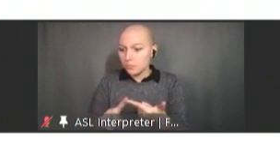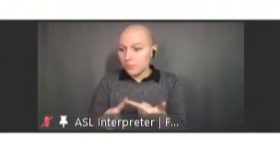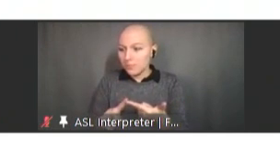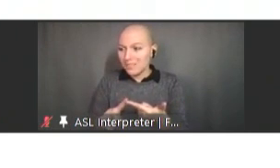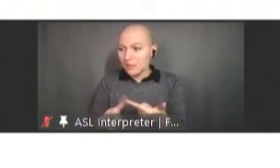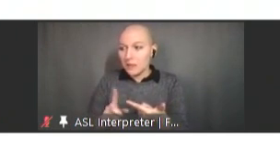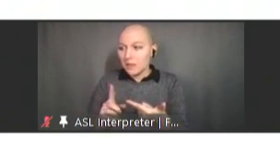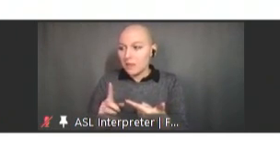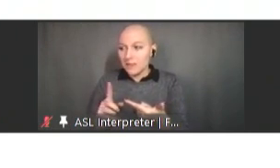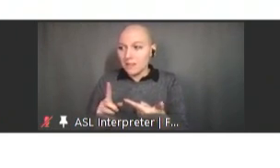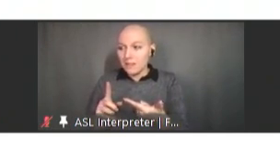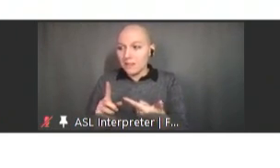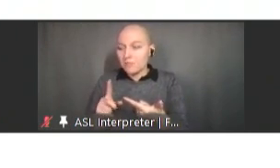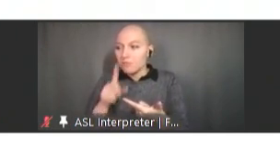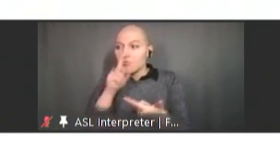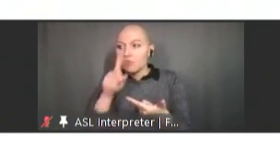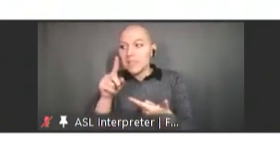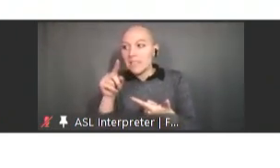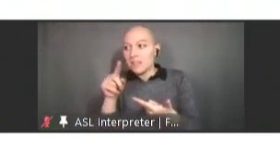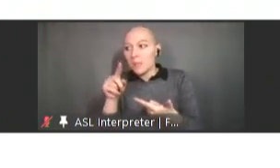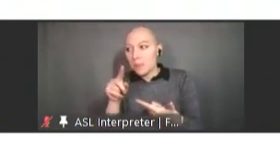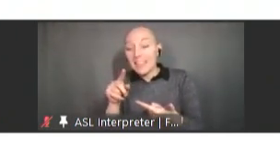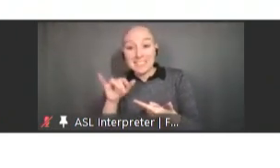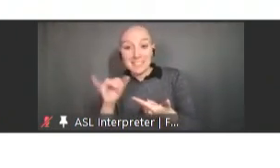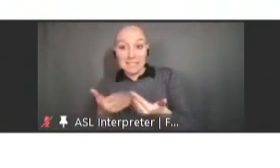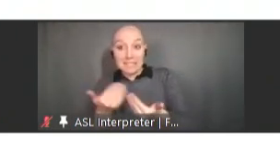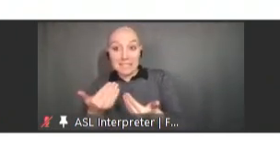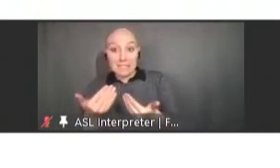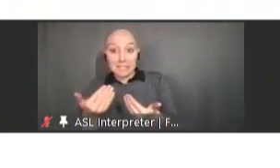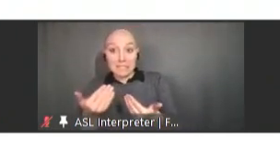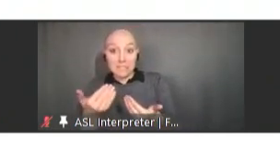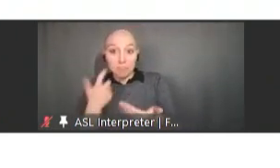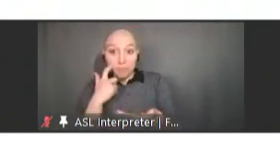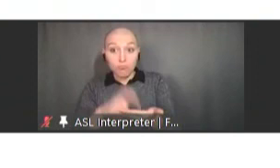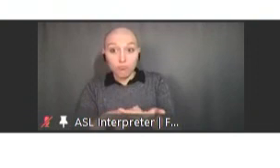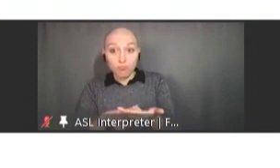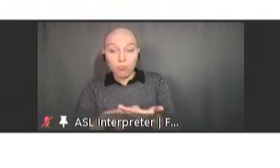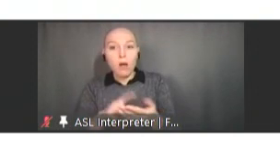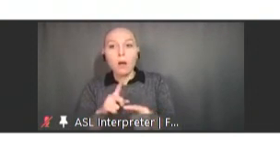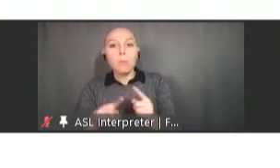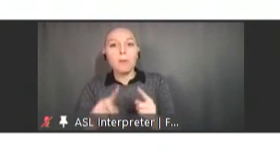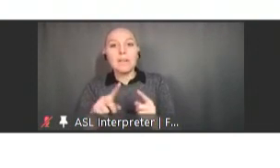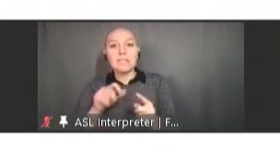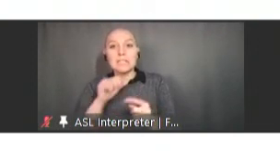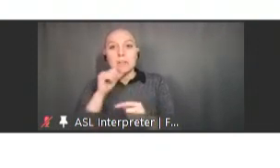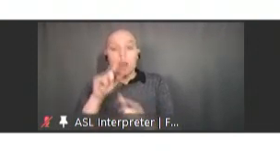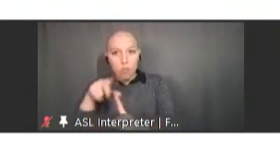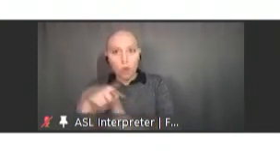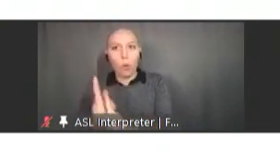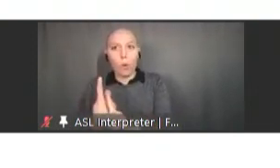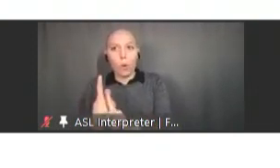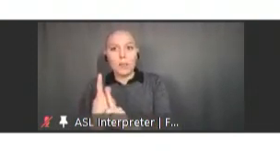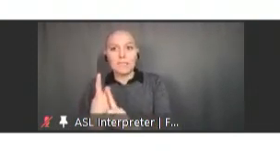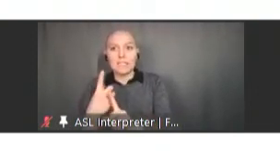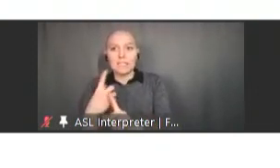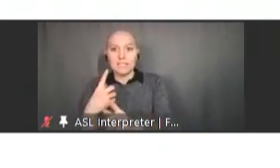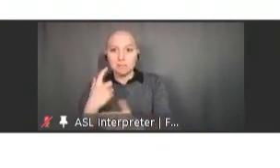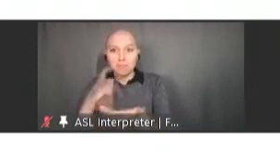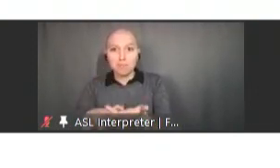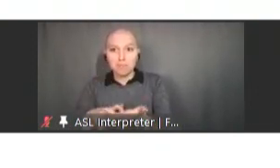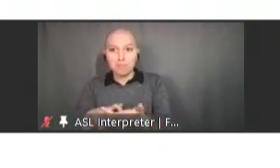an easy indicator, but it's not an end all be all. And so many different people depending on